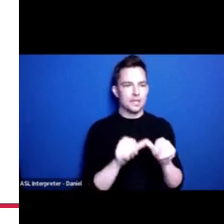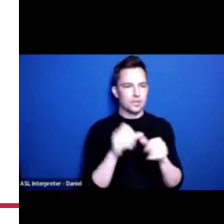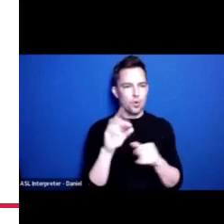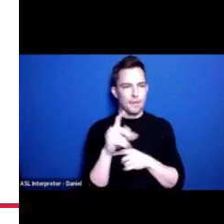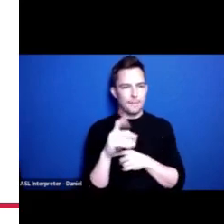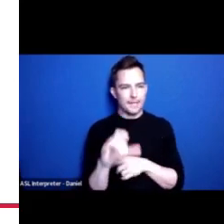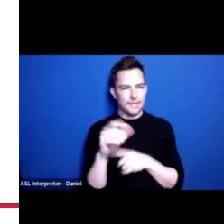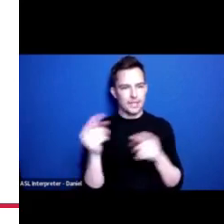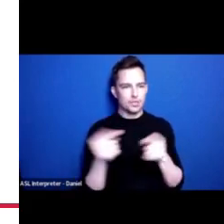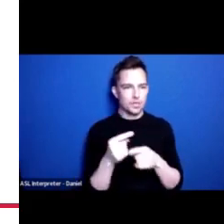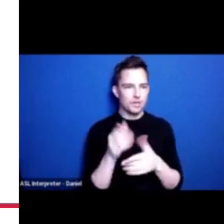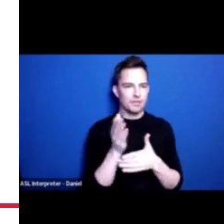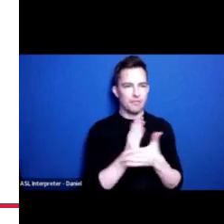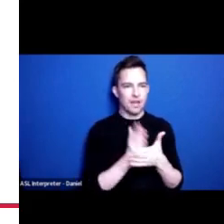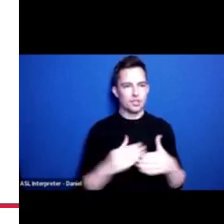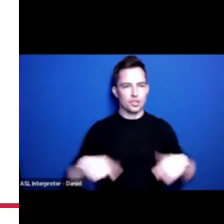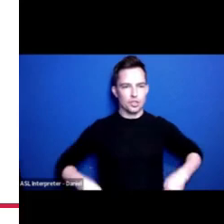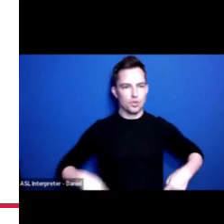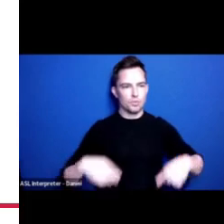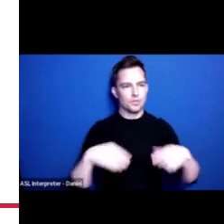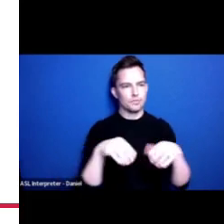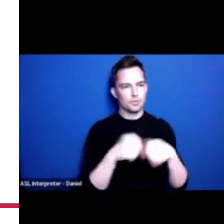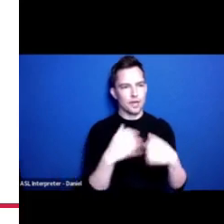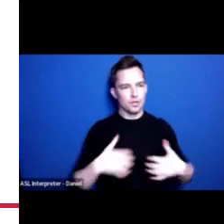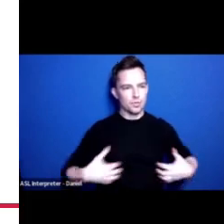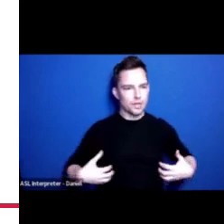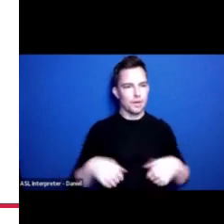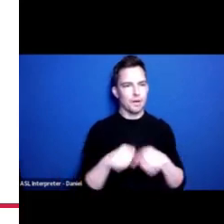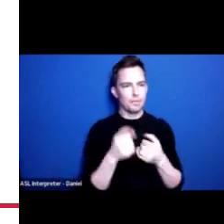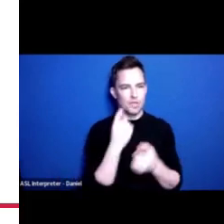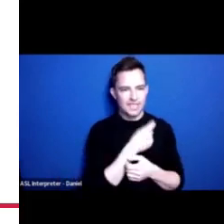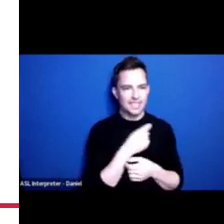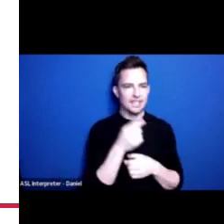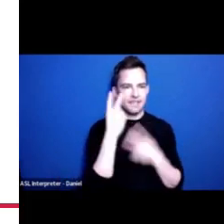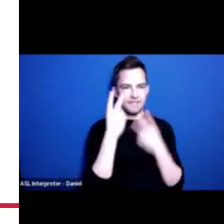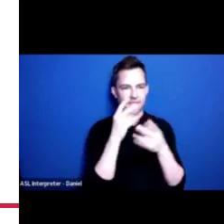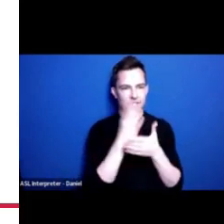fractured humerus, cracked ribs, broken teeth, vision damage, severe lacerations to my hand.